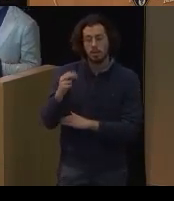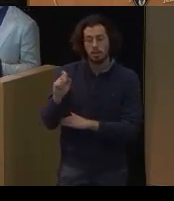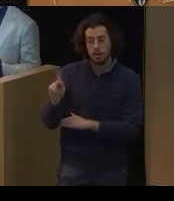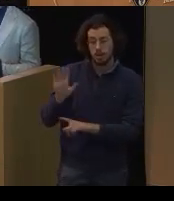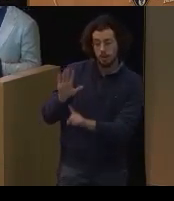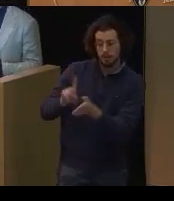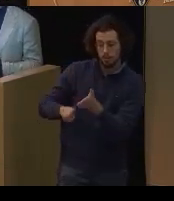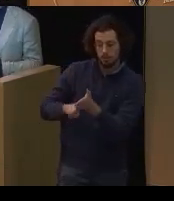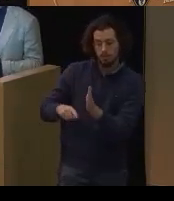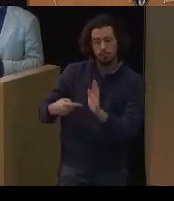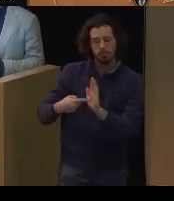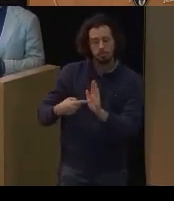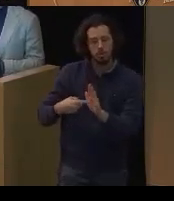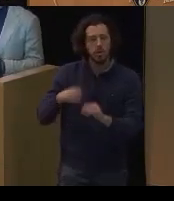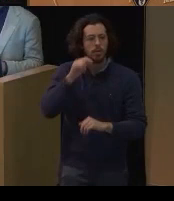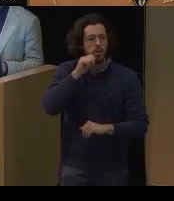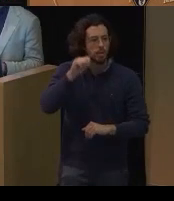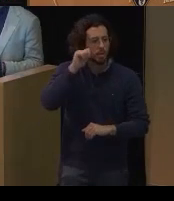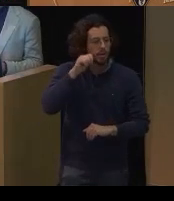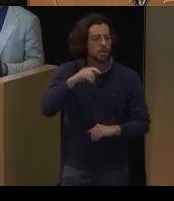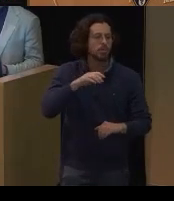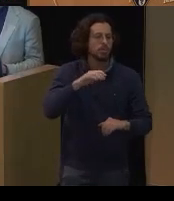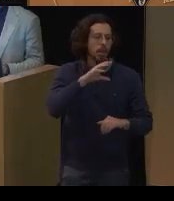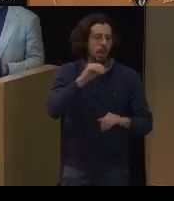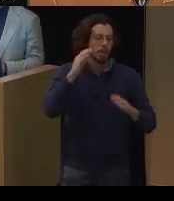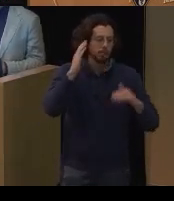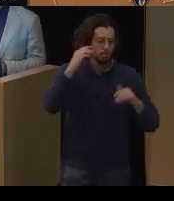Adolescent brain and cognitive development study which is this longitudinal Nationwide study of 9